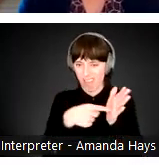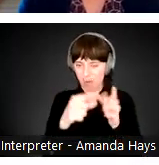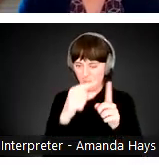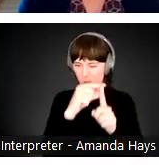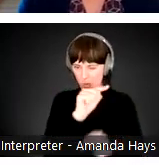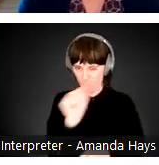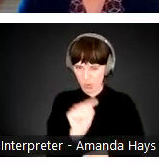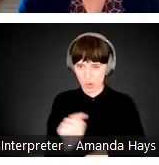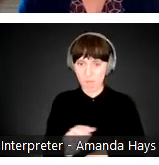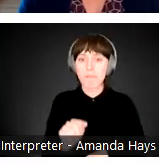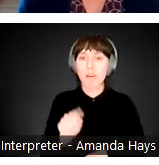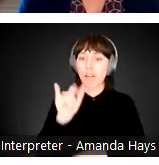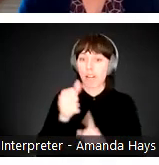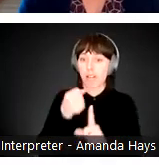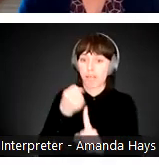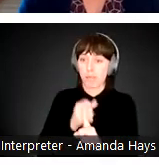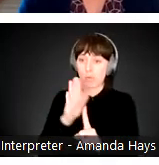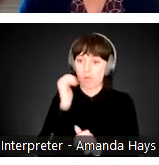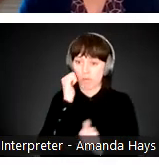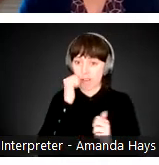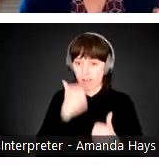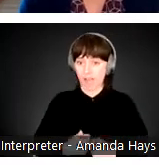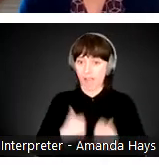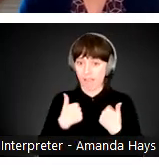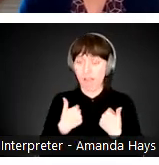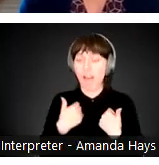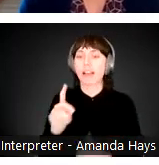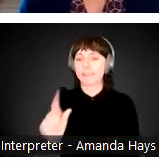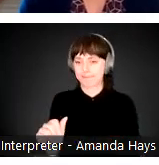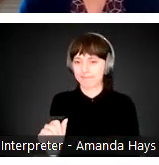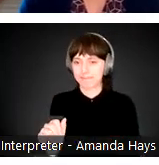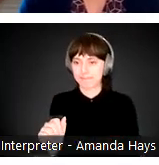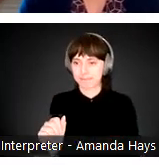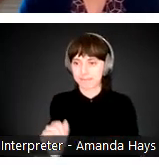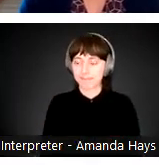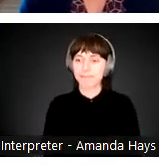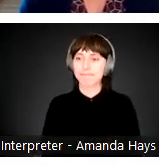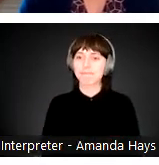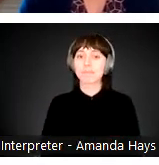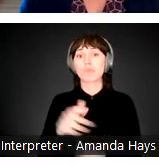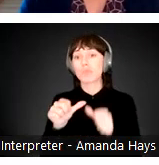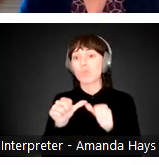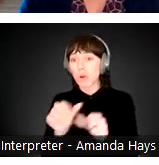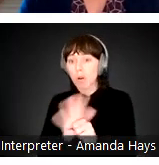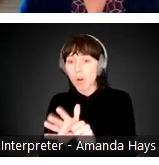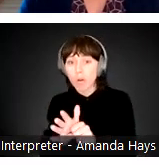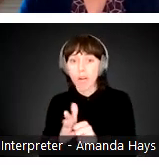about, a lot of the conditions related to Long COVID impact major life activities